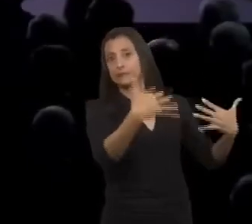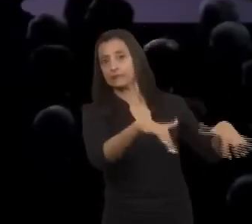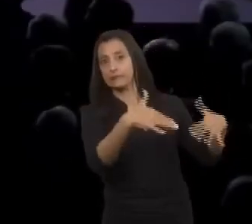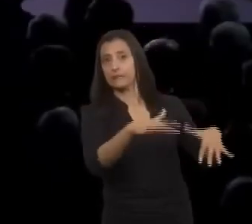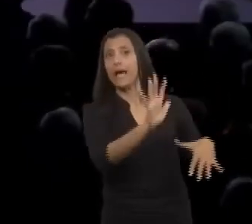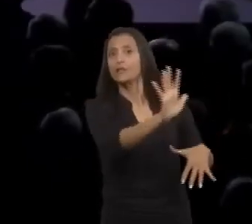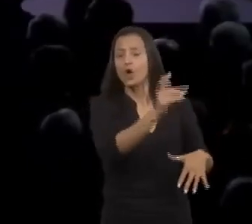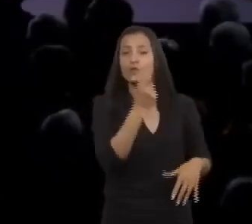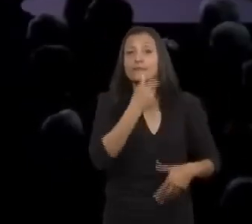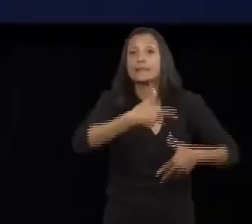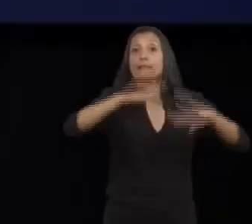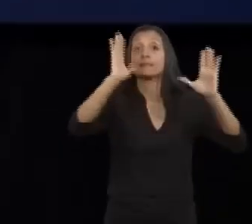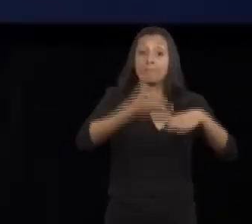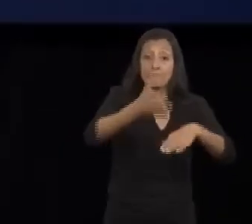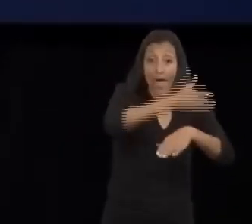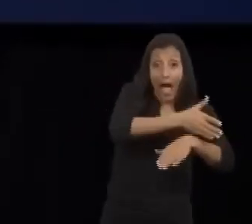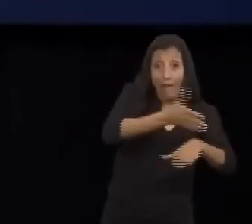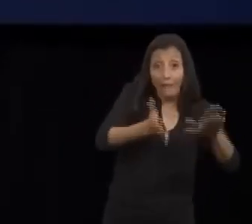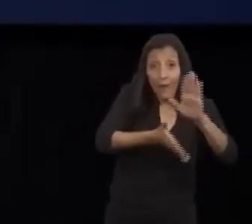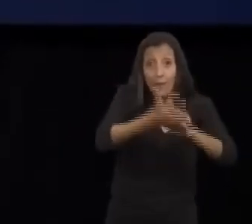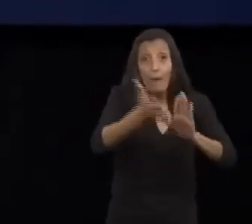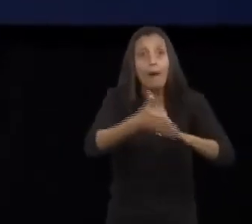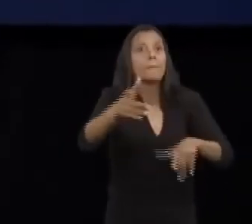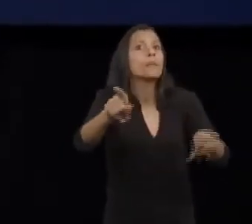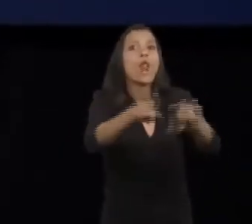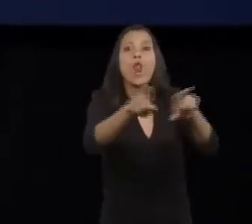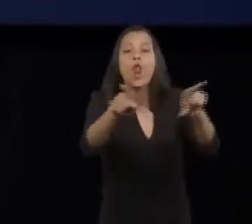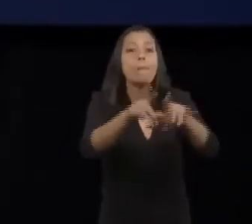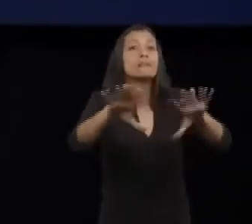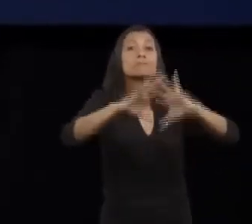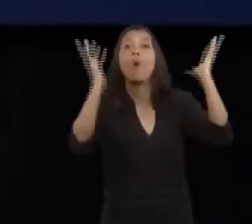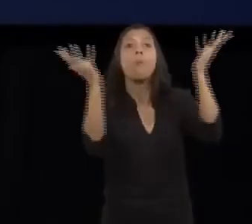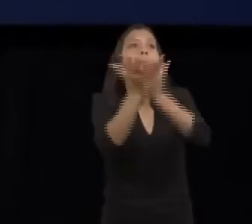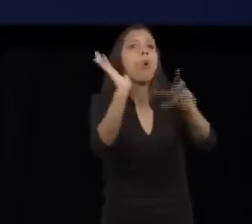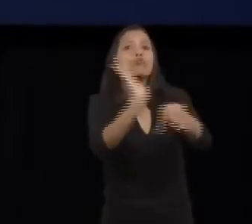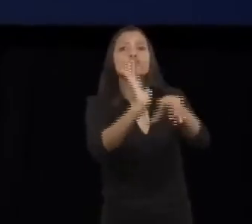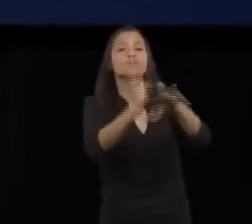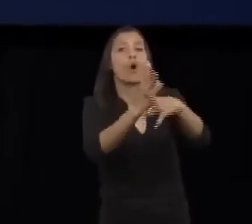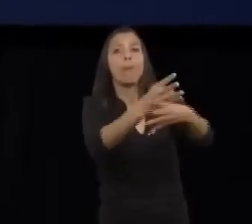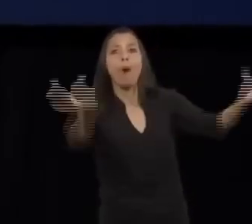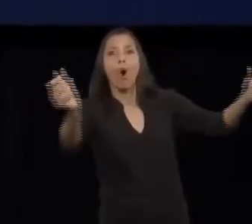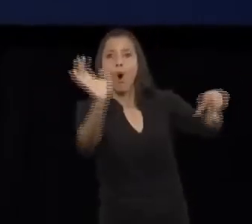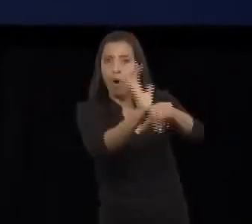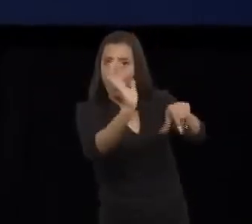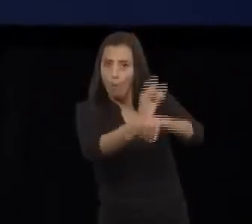prior to a scenario like the end of the world, which is what Quicerismo proposes,